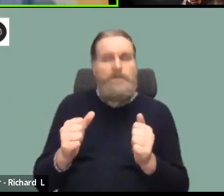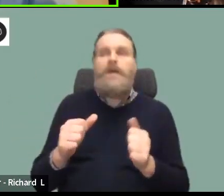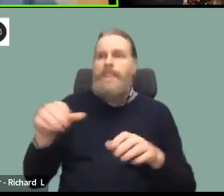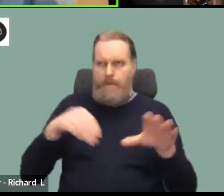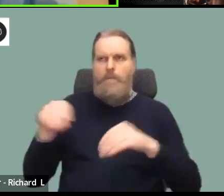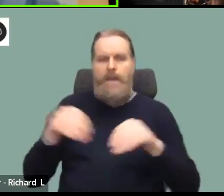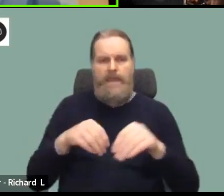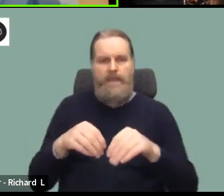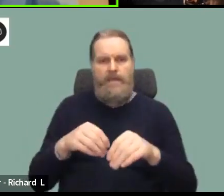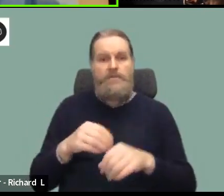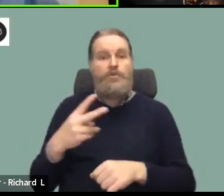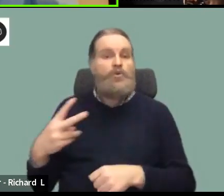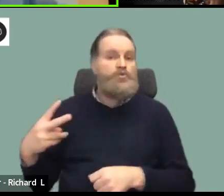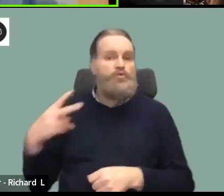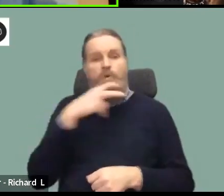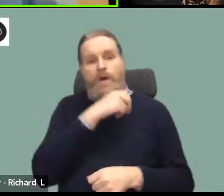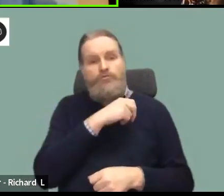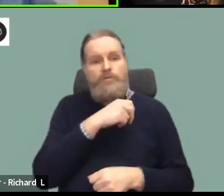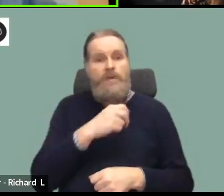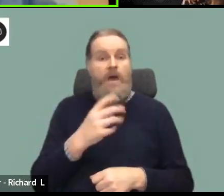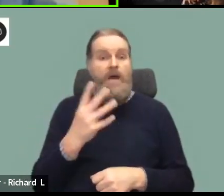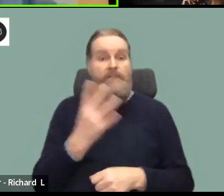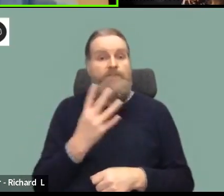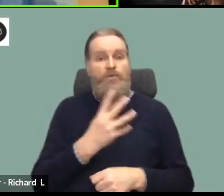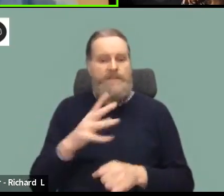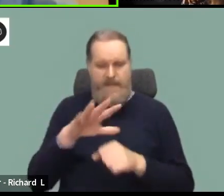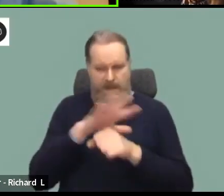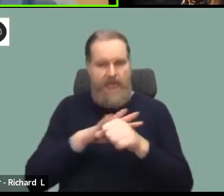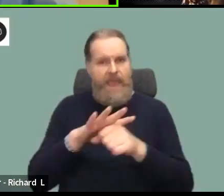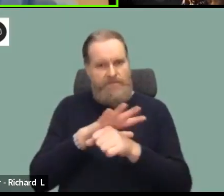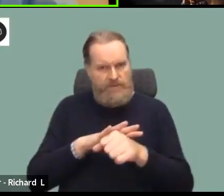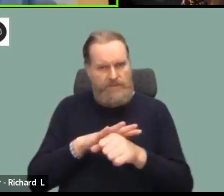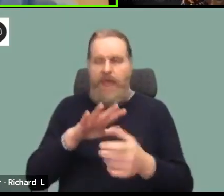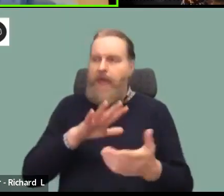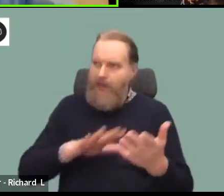two.